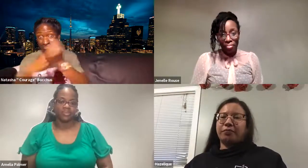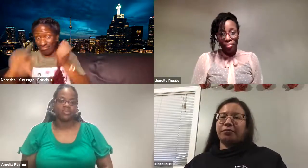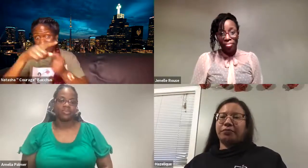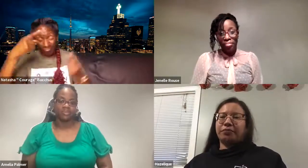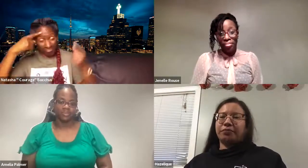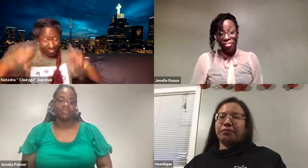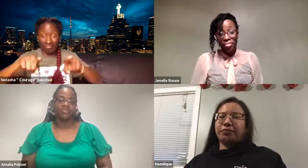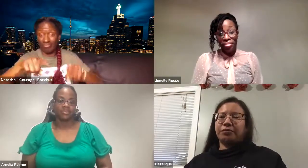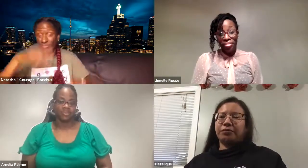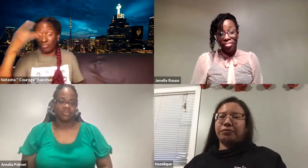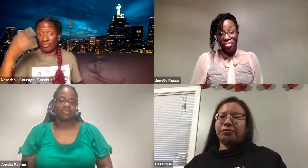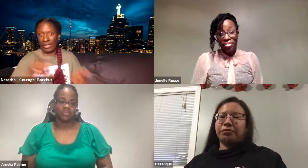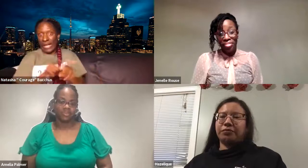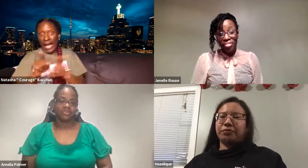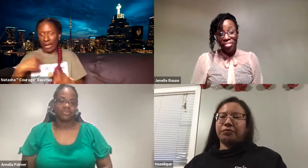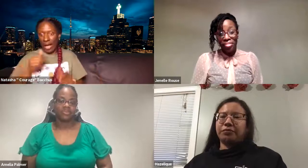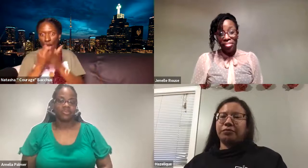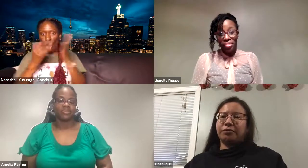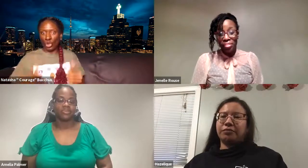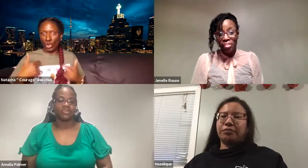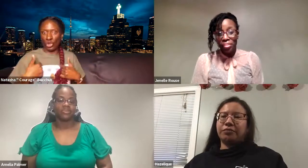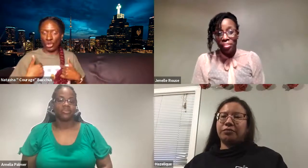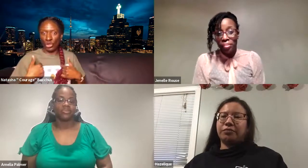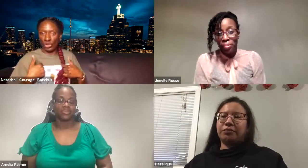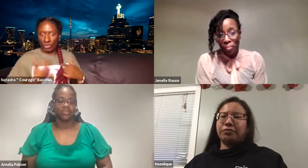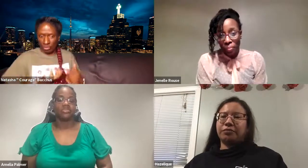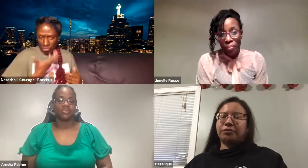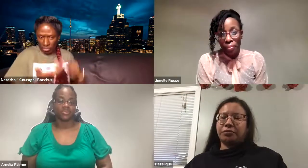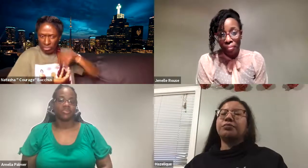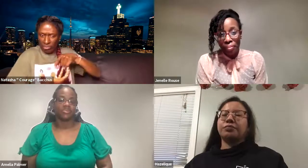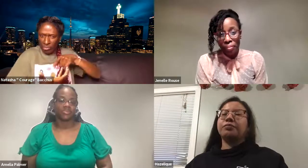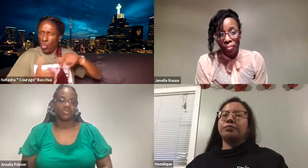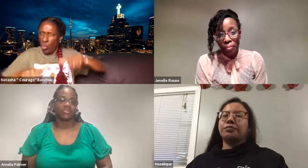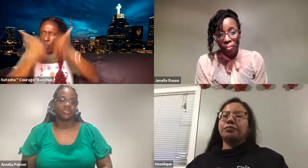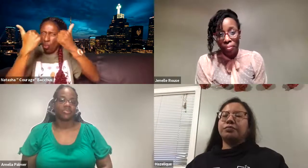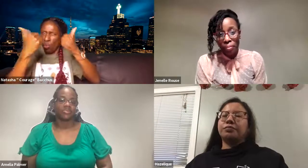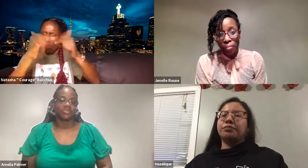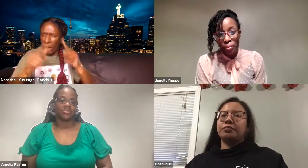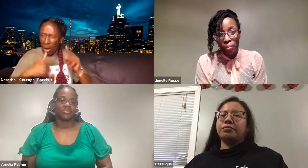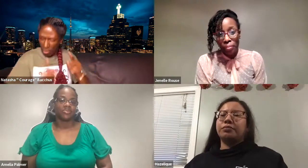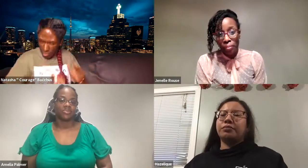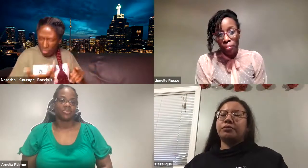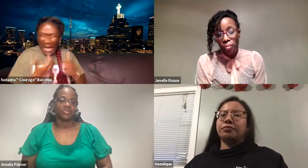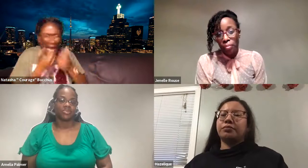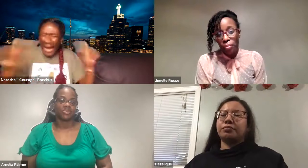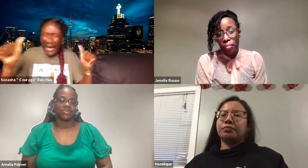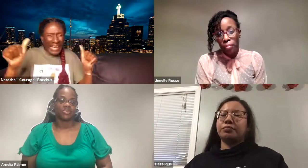and i agree with you completely. you know, as an artist myself the way i express myself it's a